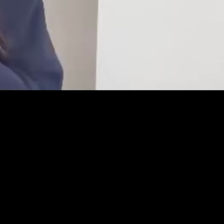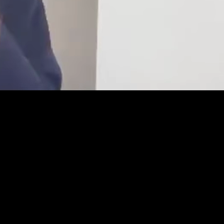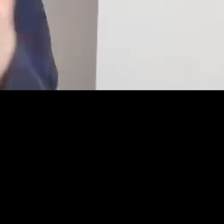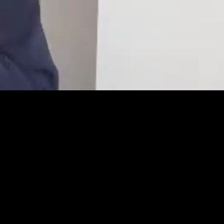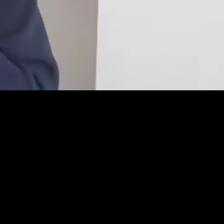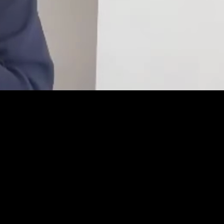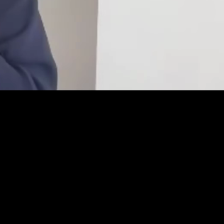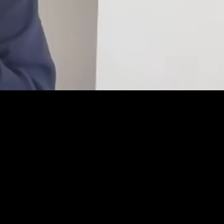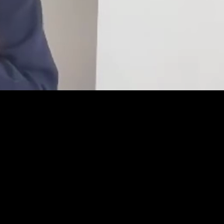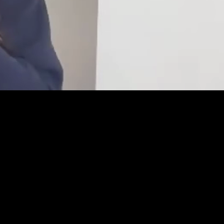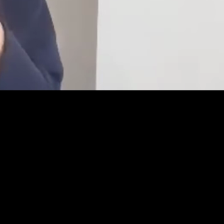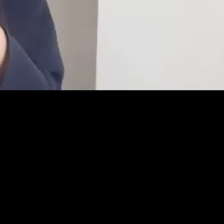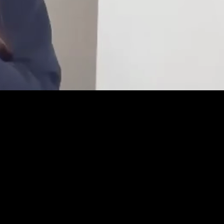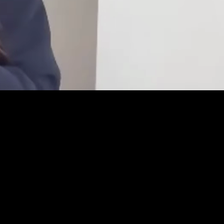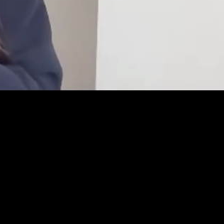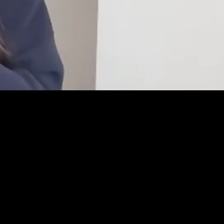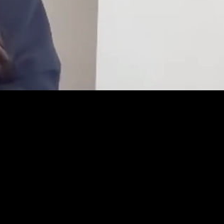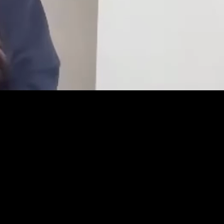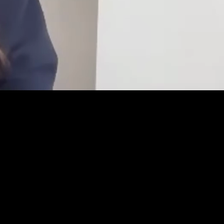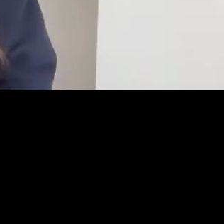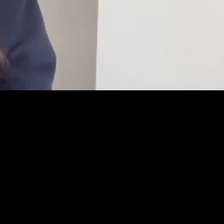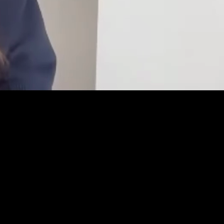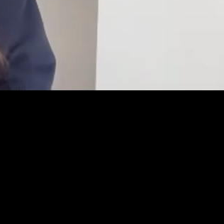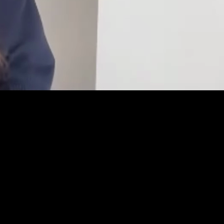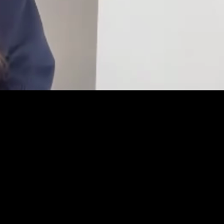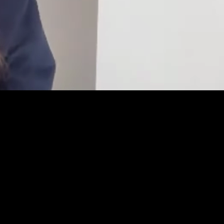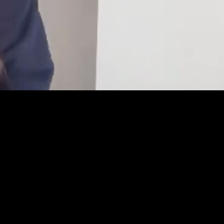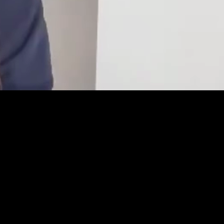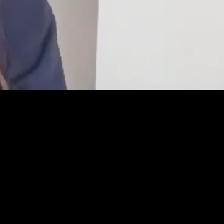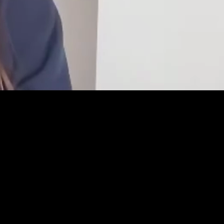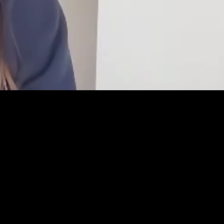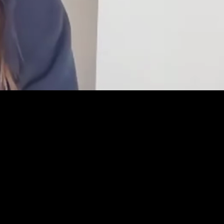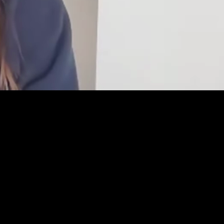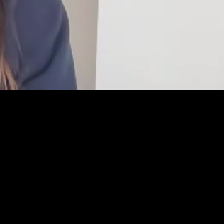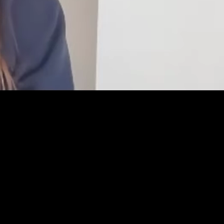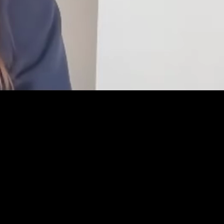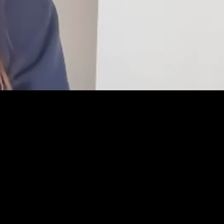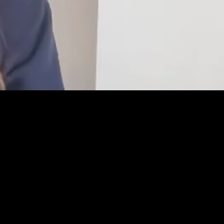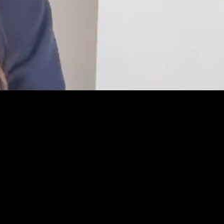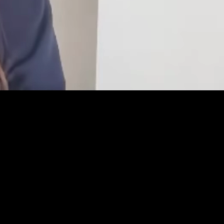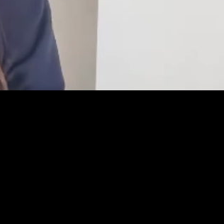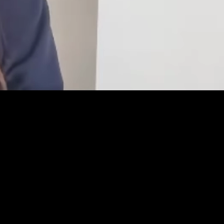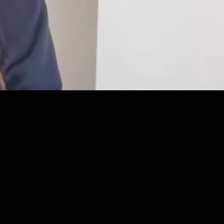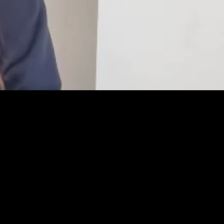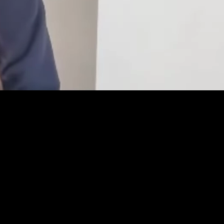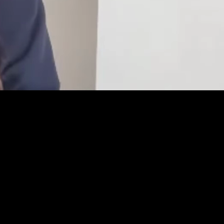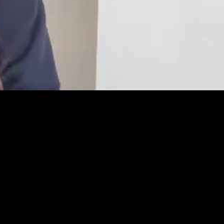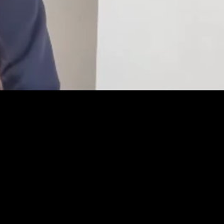Thank you. Glutton for punishment. [chuckles] Is there a reason you chose Squarespace to demo?